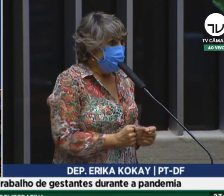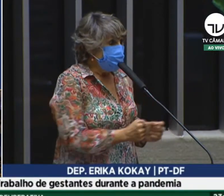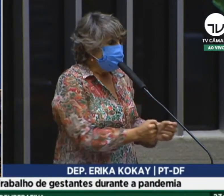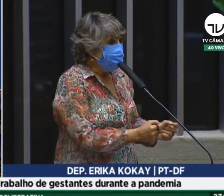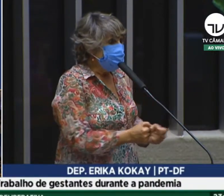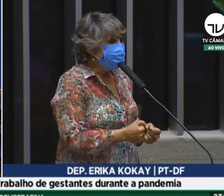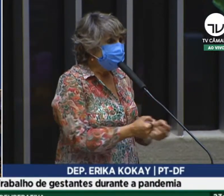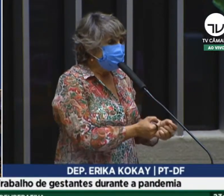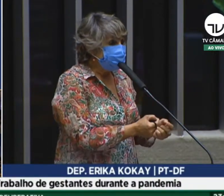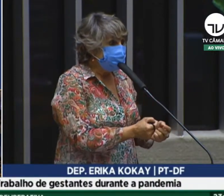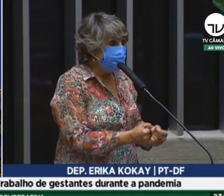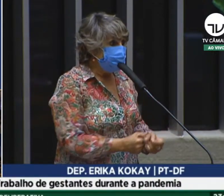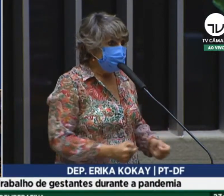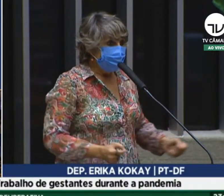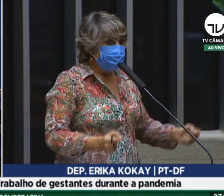ESPECIAL, MUITO MÁGICO, MUITO